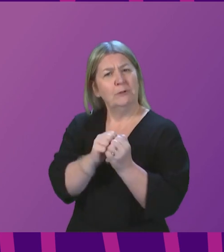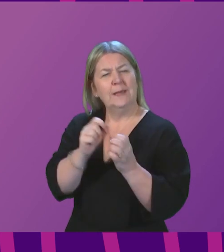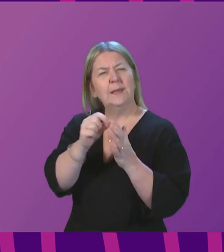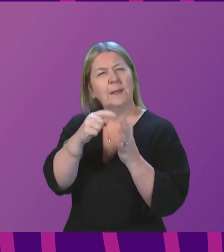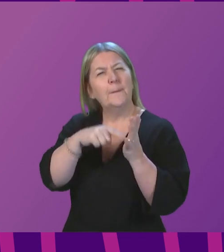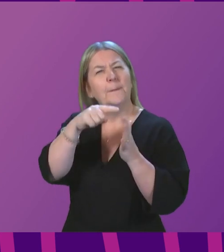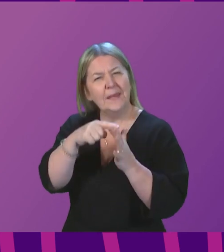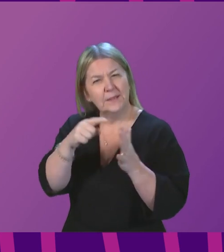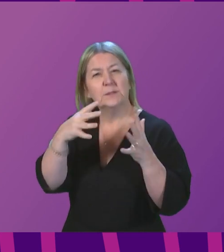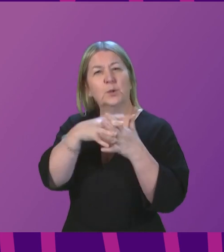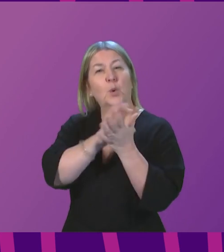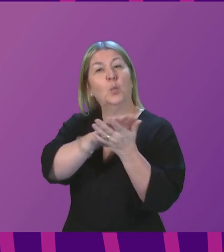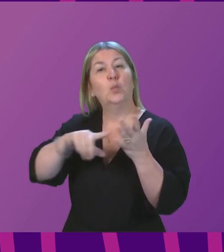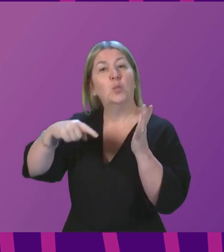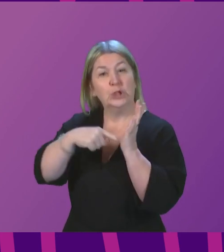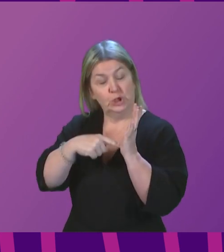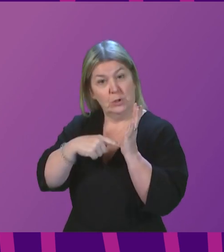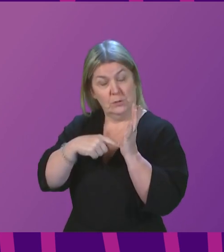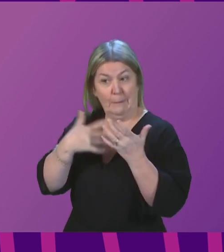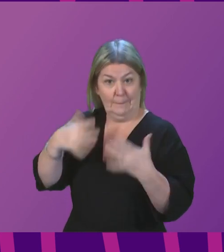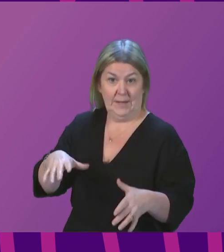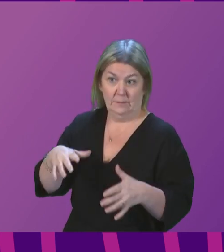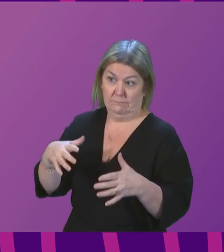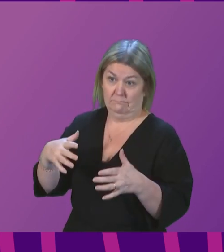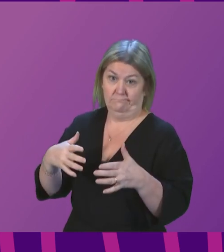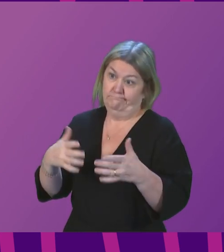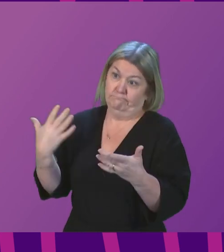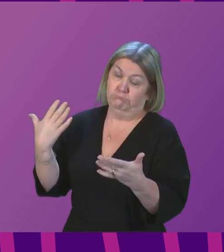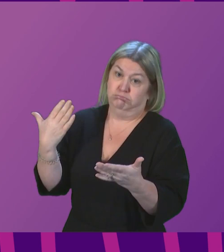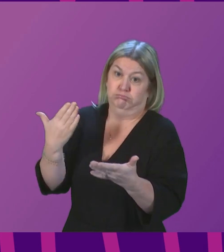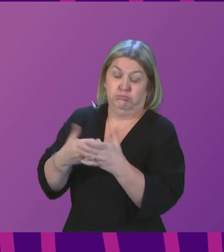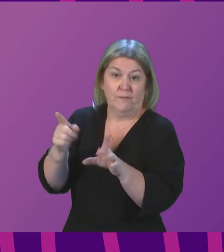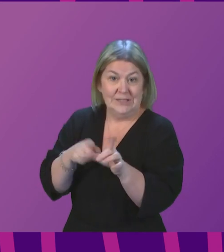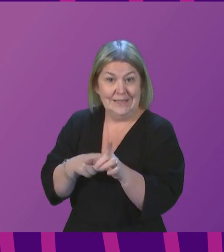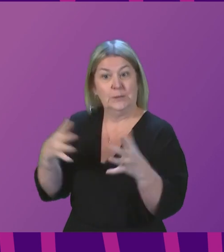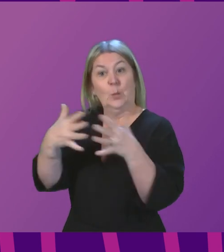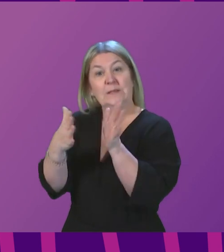longest serving MP at Westminster, who said earlier this week that it was “a fair point”